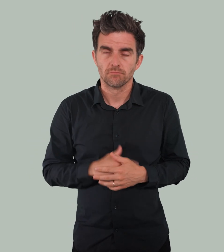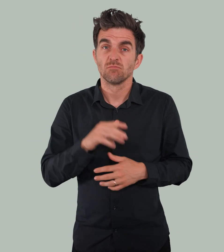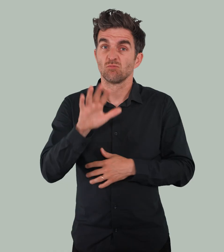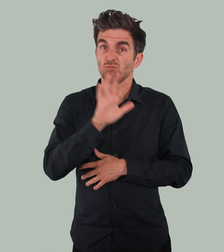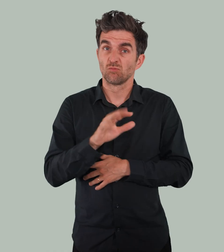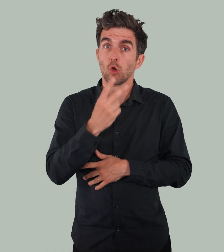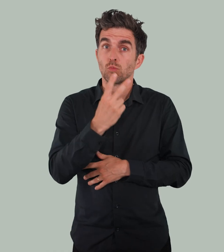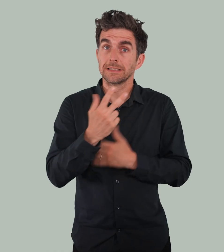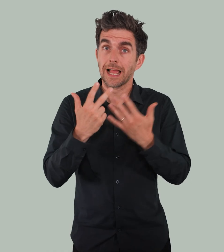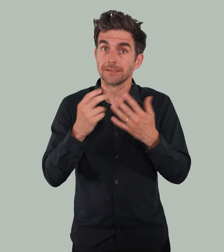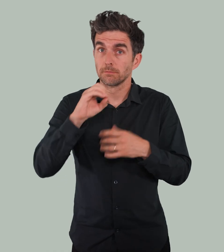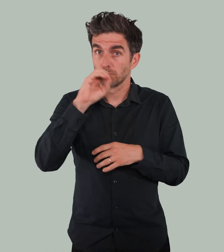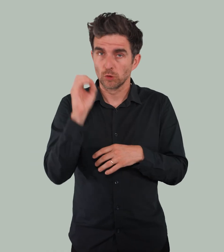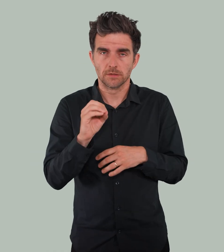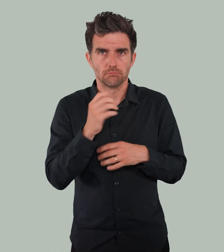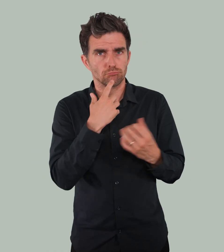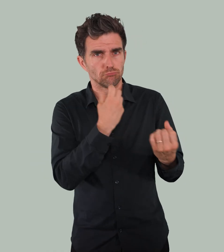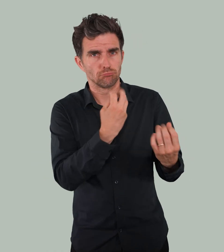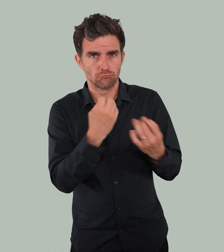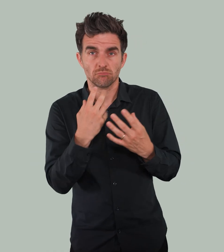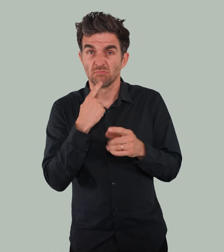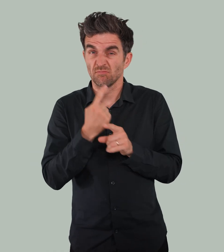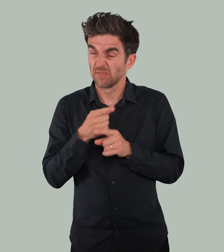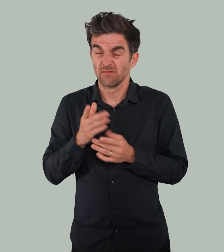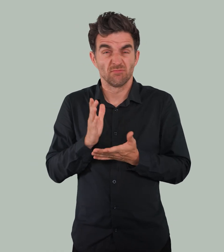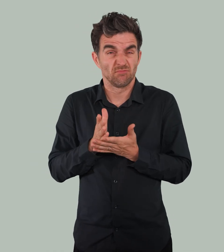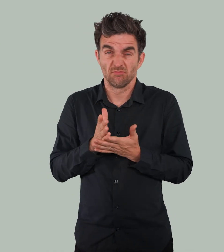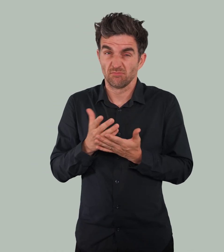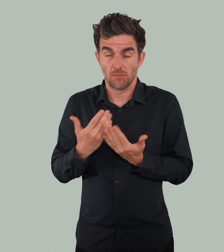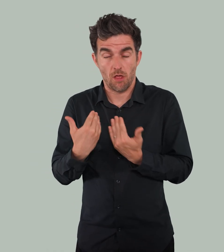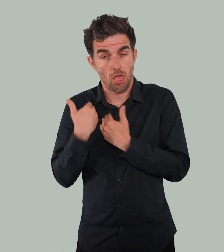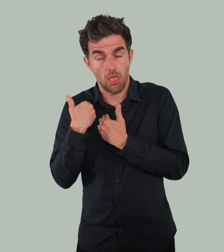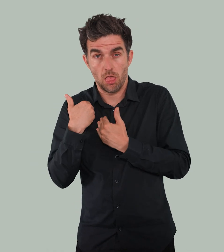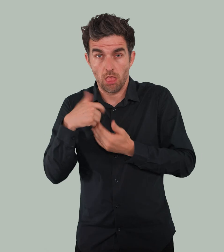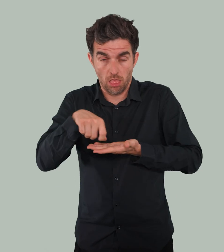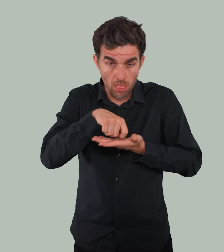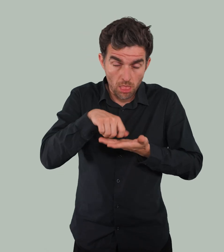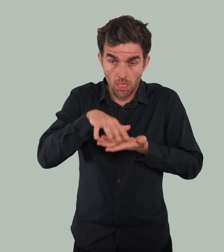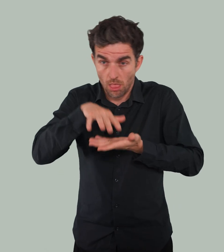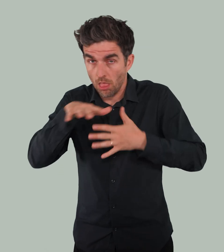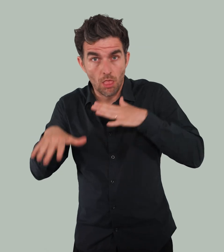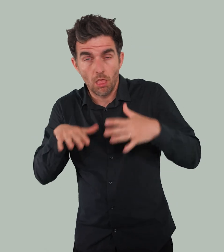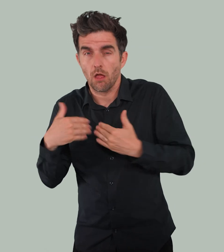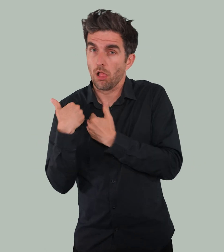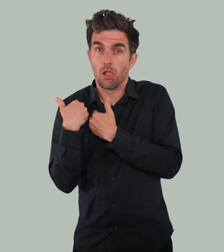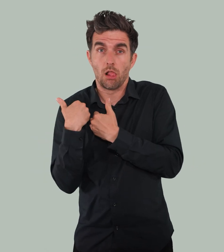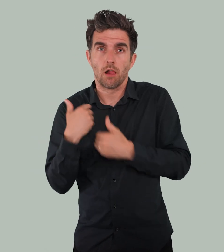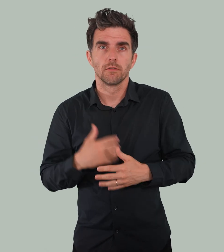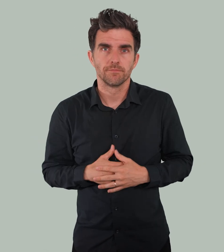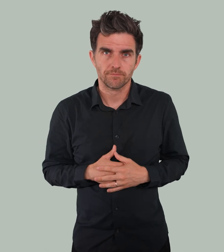Around 28% of responses refer to this administrative burden.